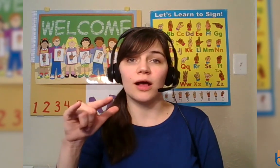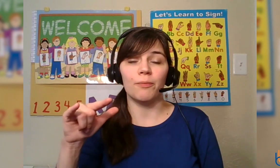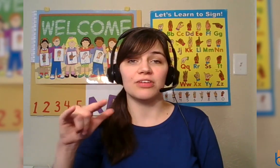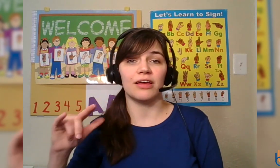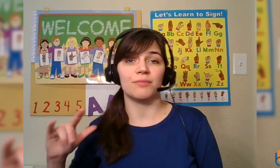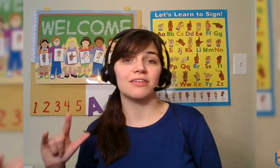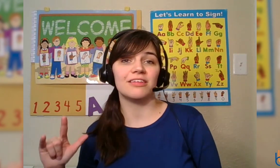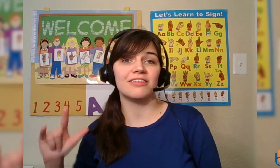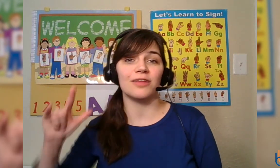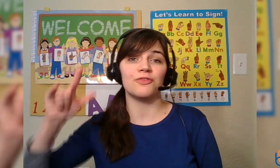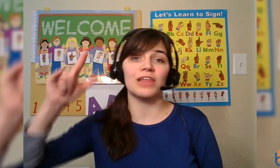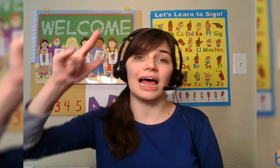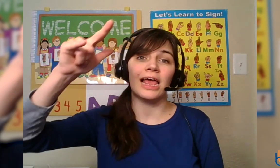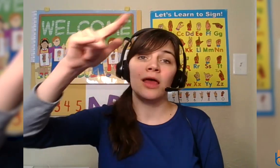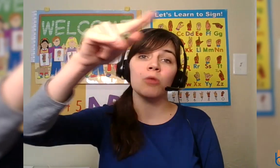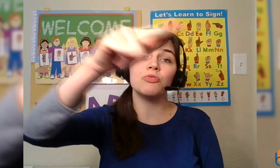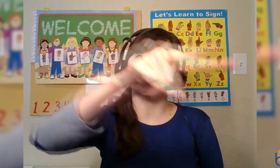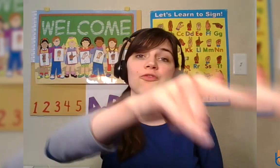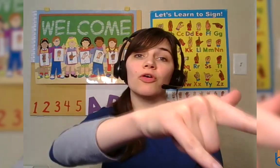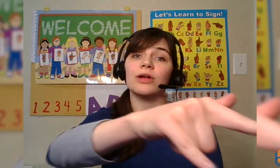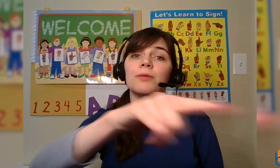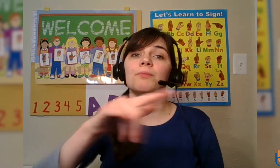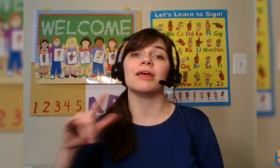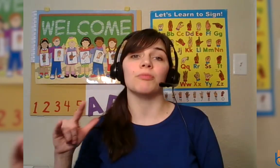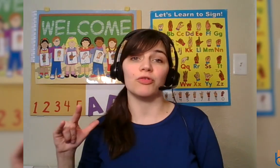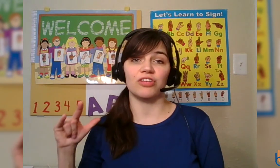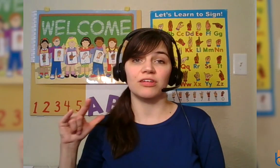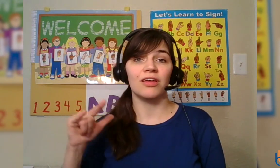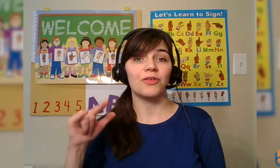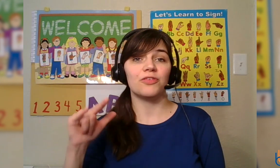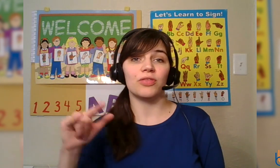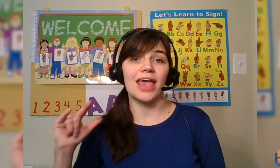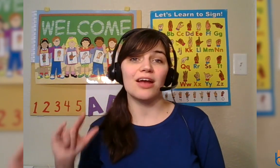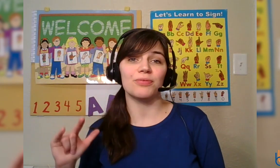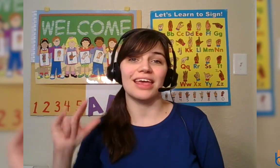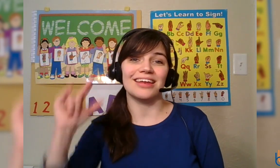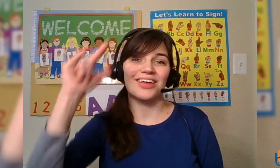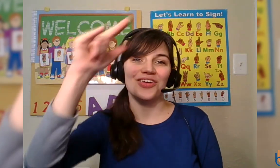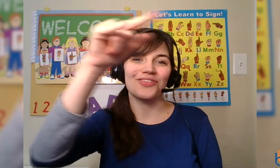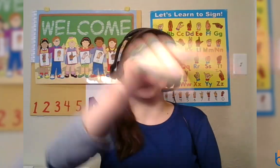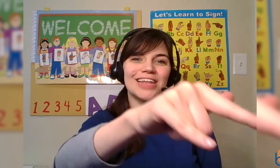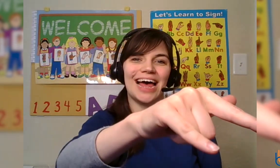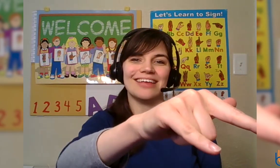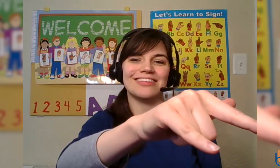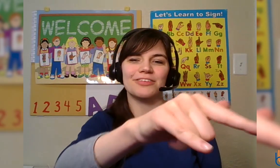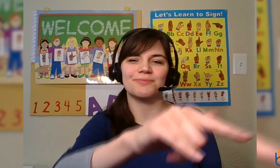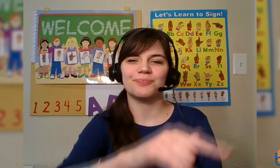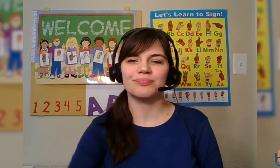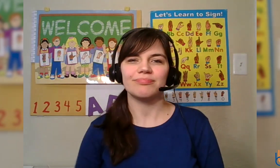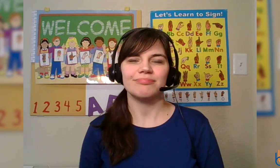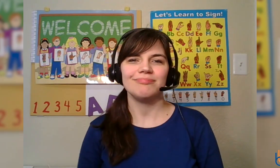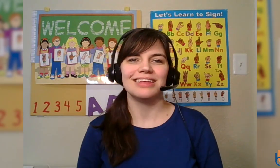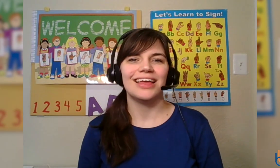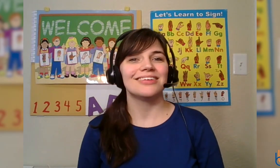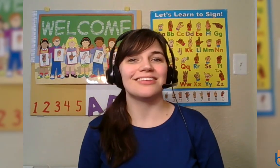couple times. To sign fly, move it forward in a big motion. So the airplane flies. To